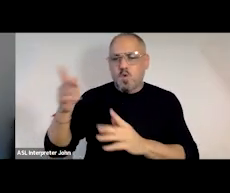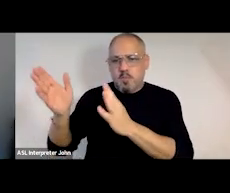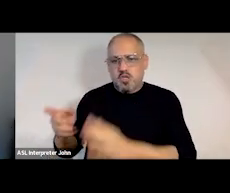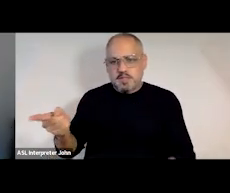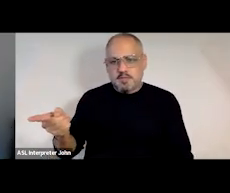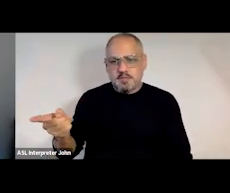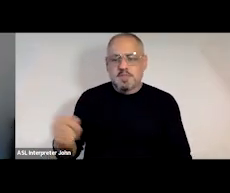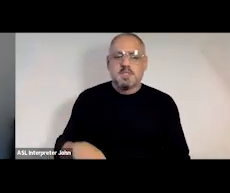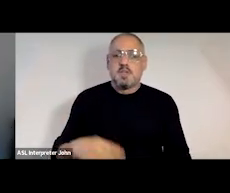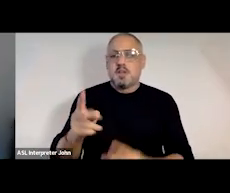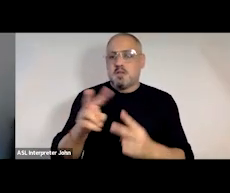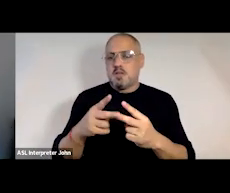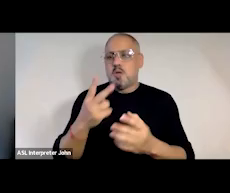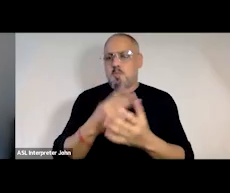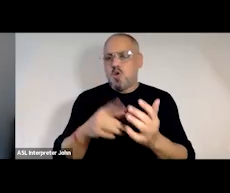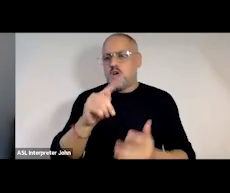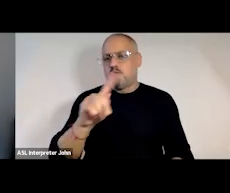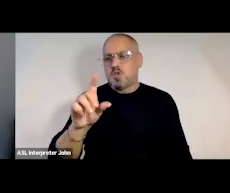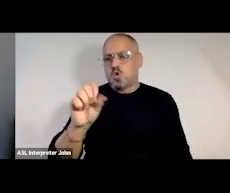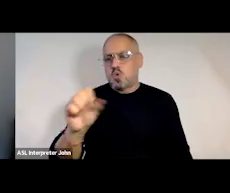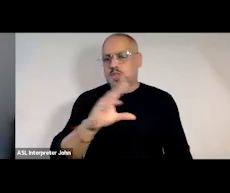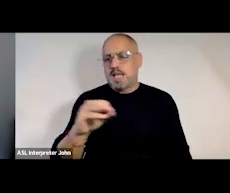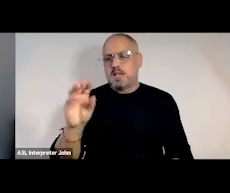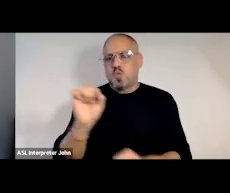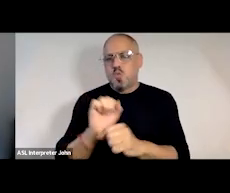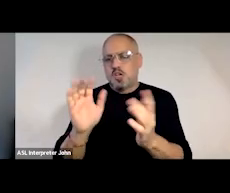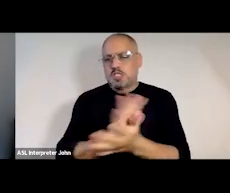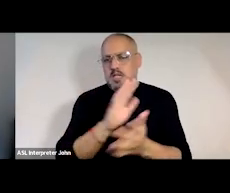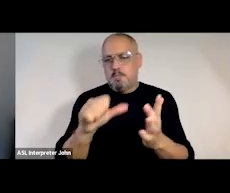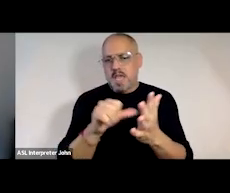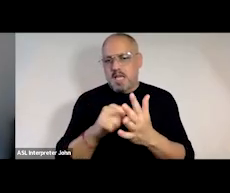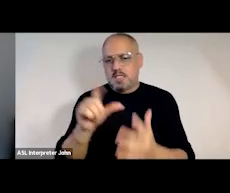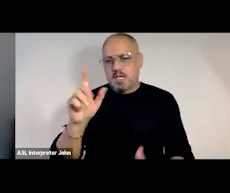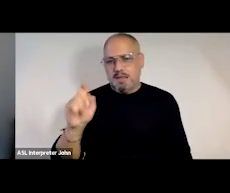Those are both on that Tools and Worksheets page that I put a link to in the chat.